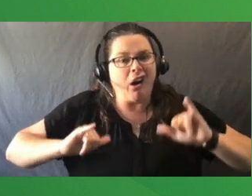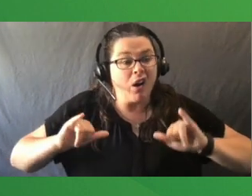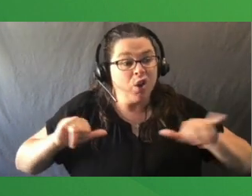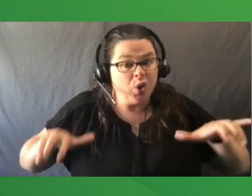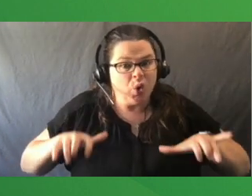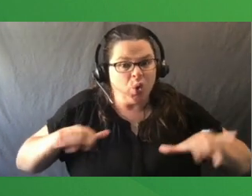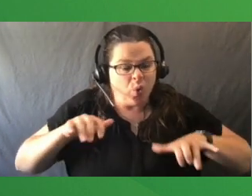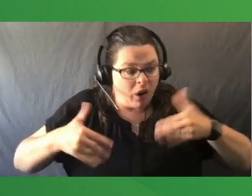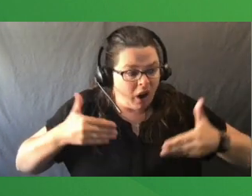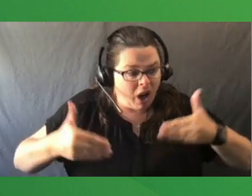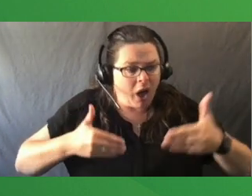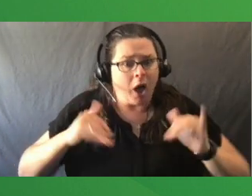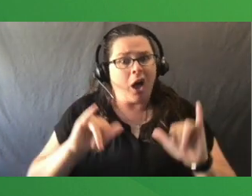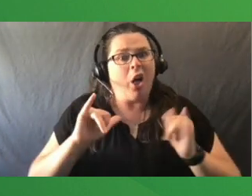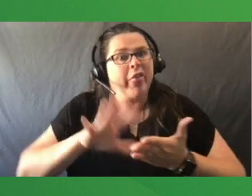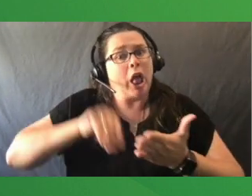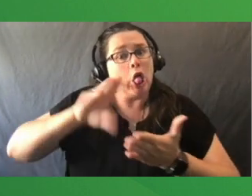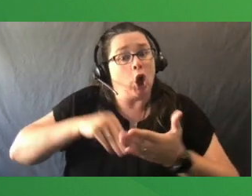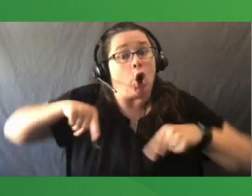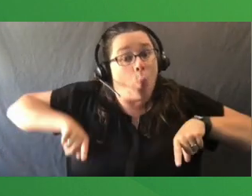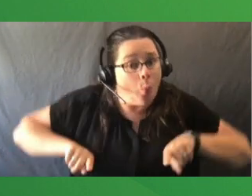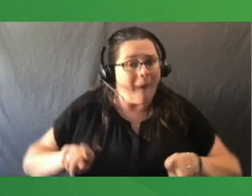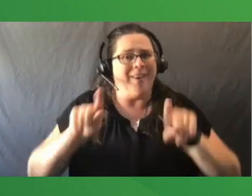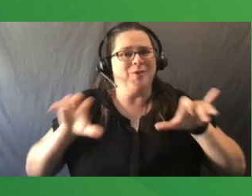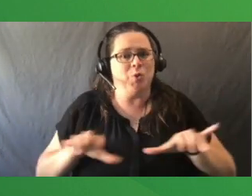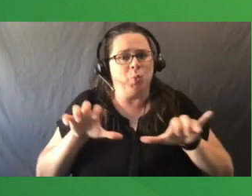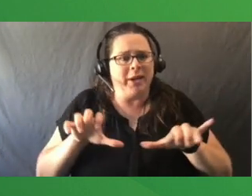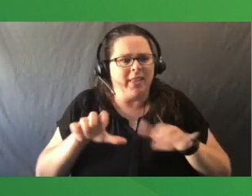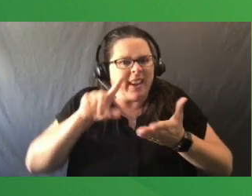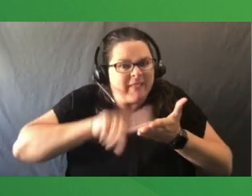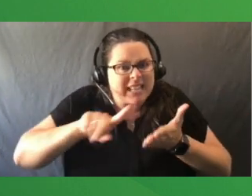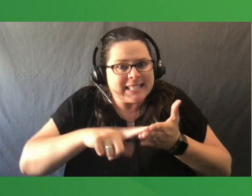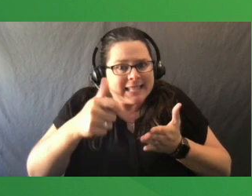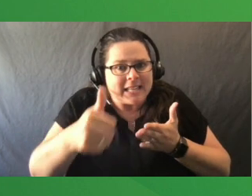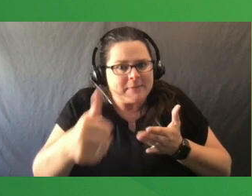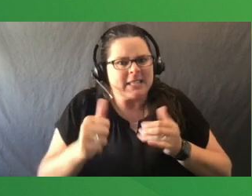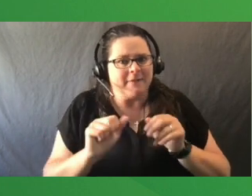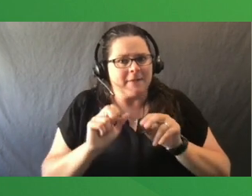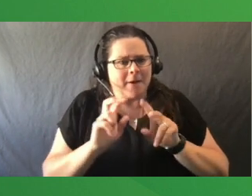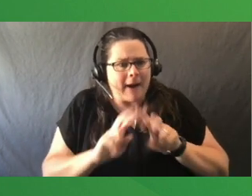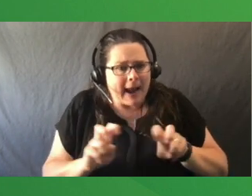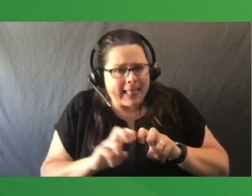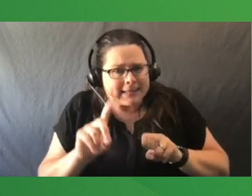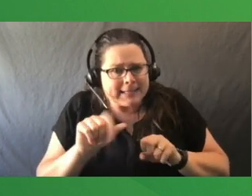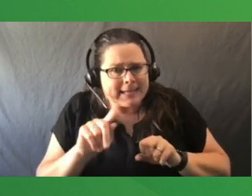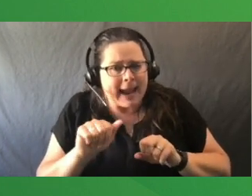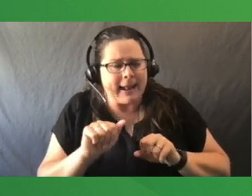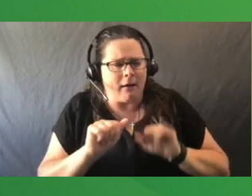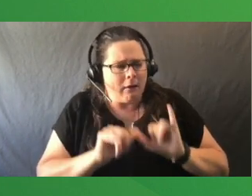So they're investigating, they're asking questions, they're analyzing data and all those experiences